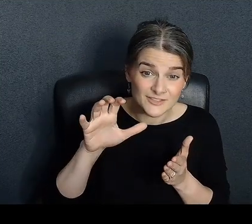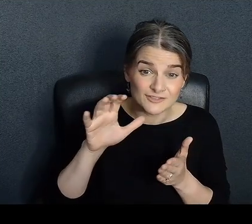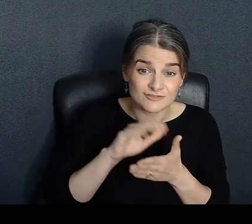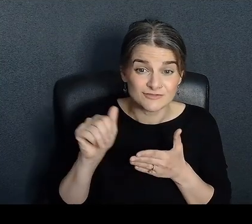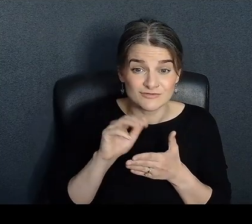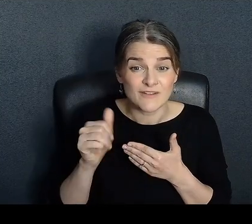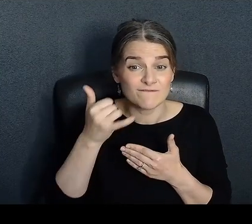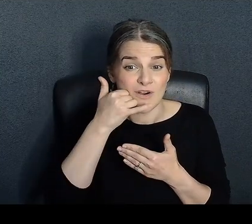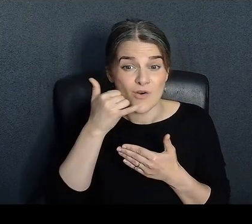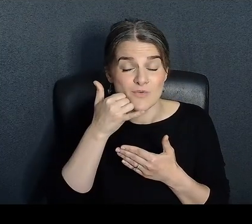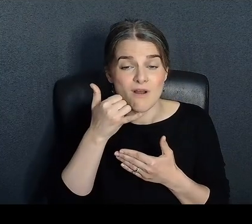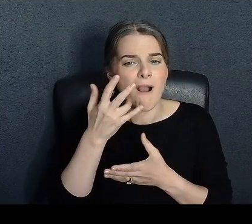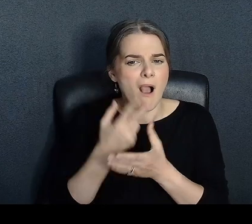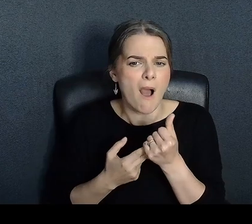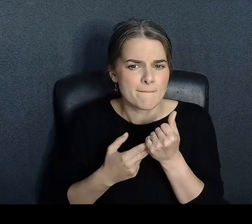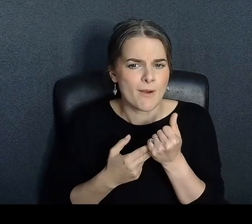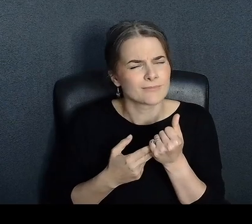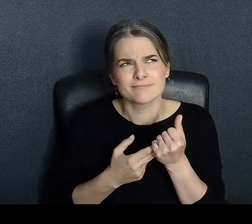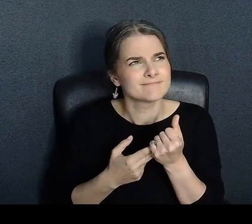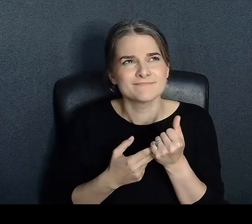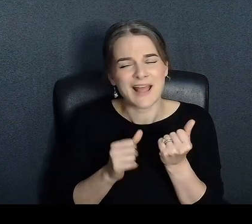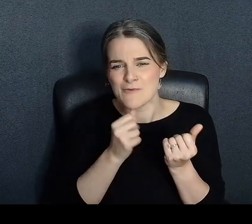Not a combo, but a package, I should say.